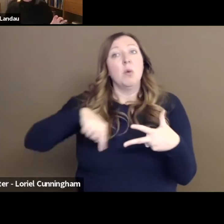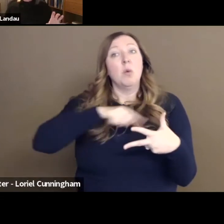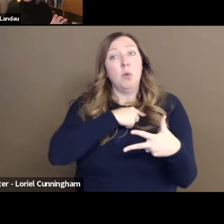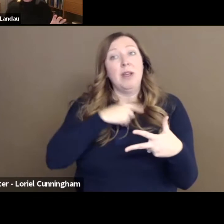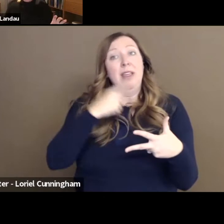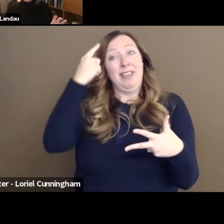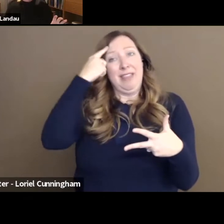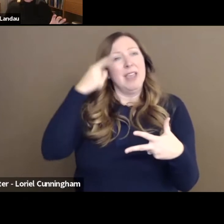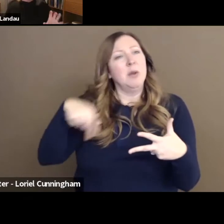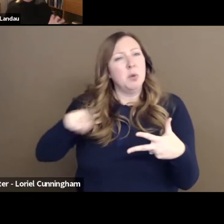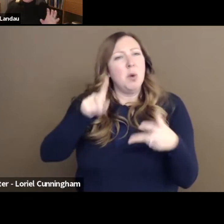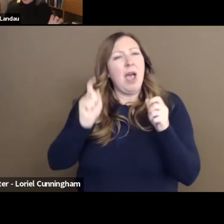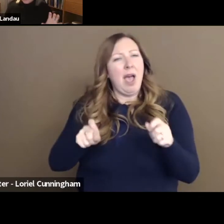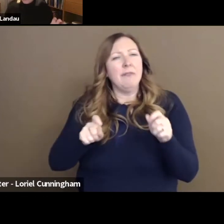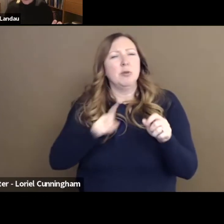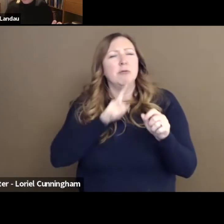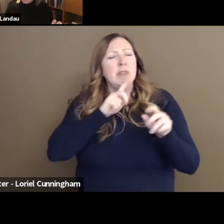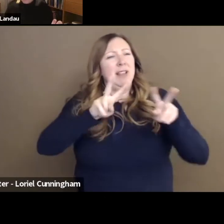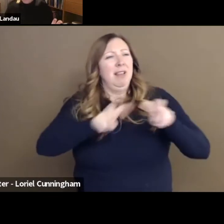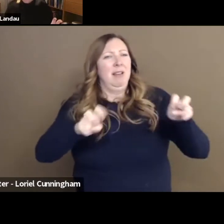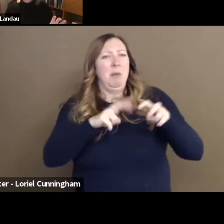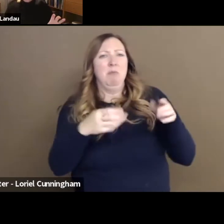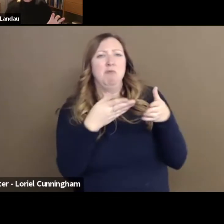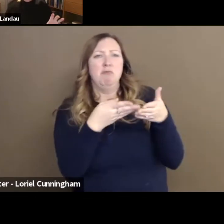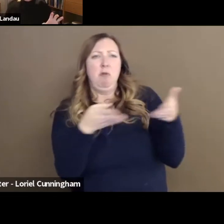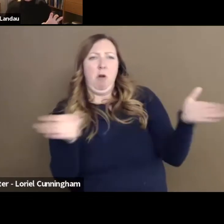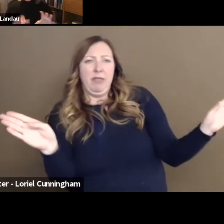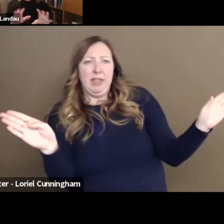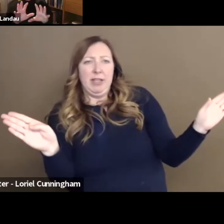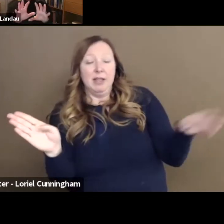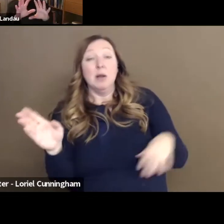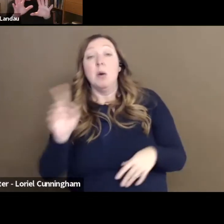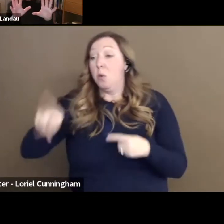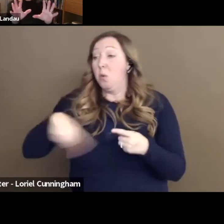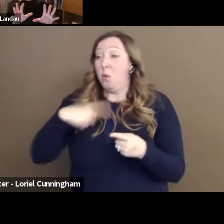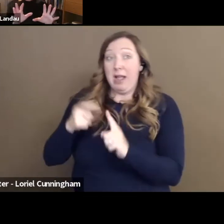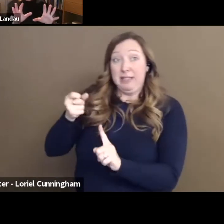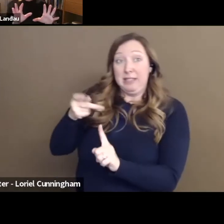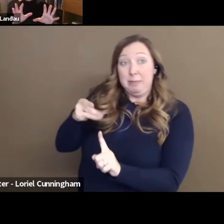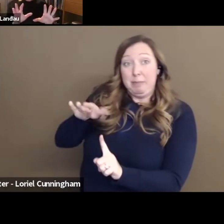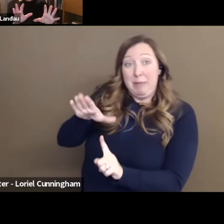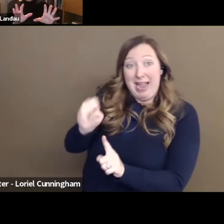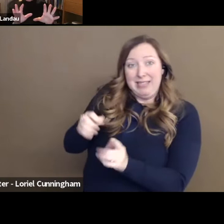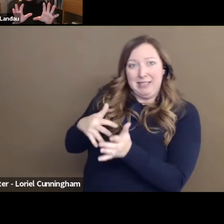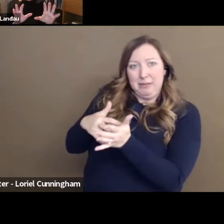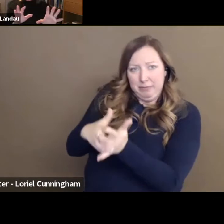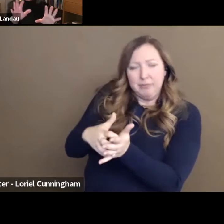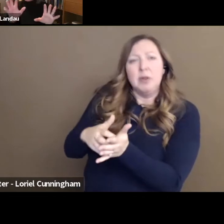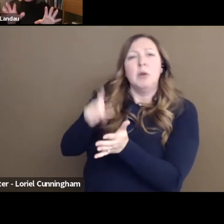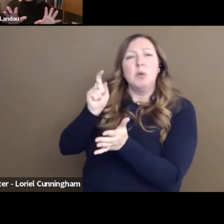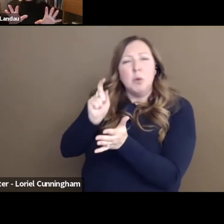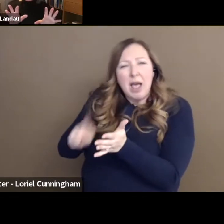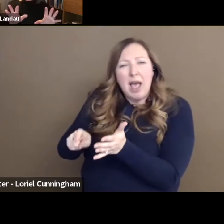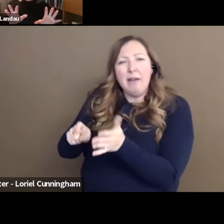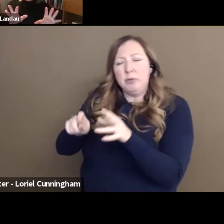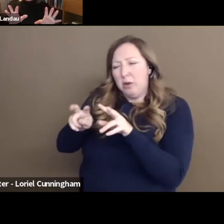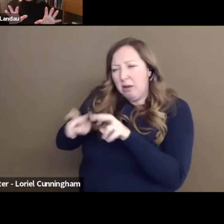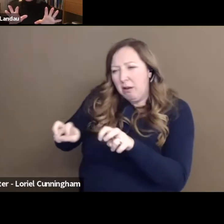is impaired you can't just look at space you have to look at it within the same individual